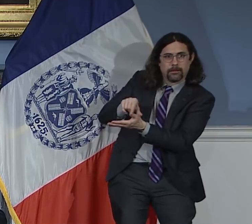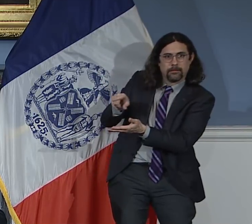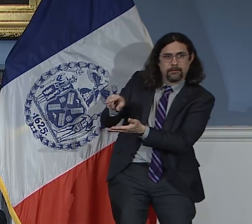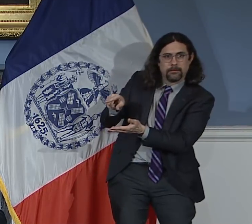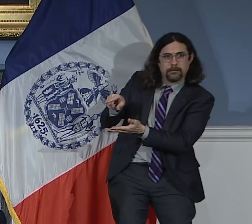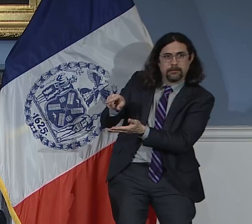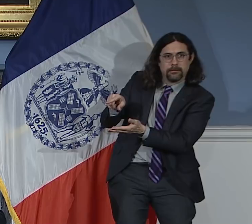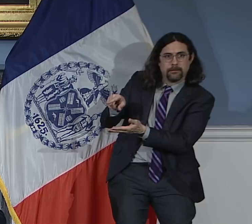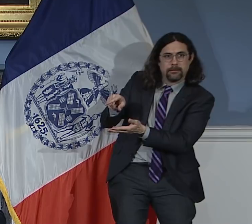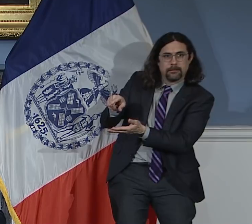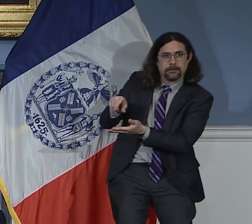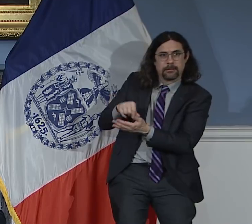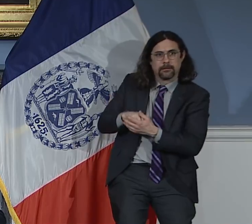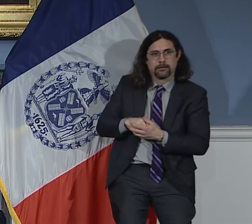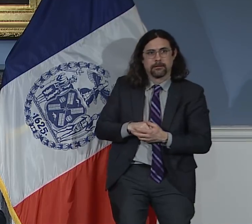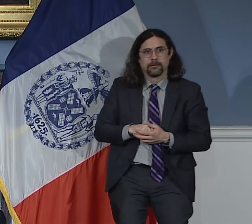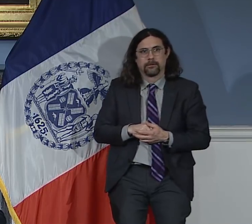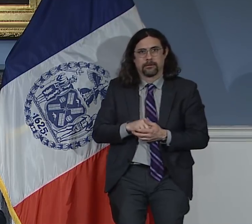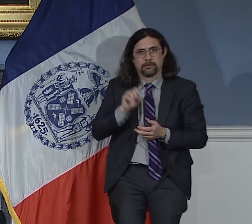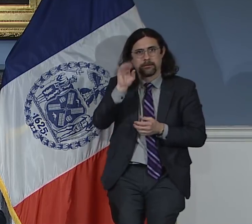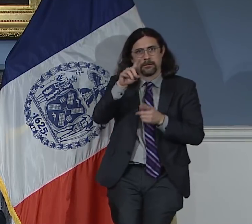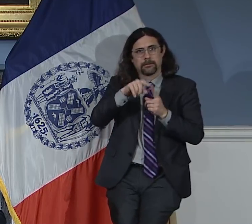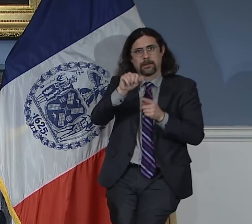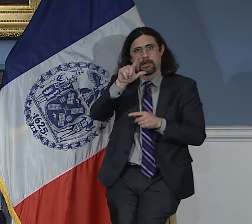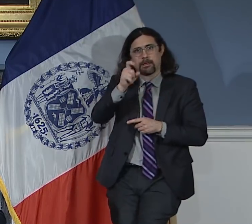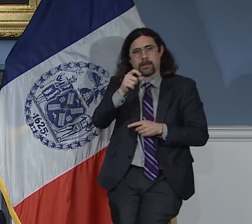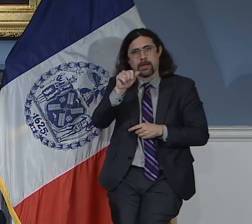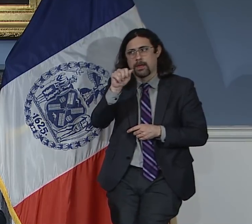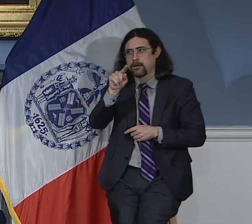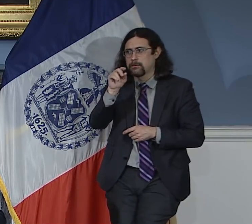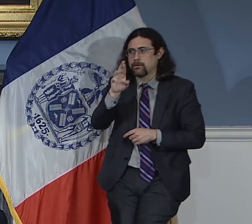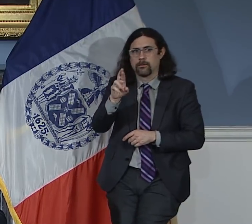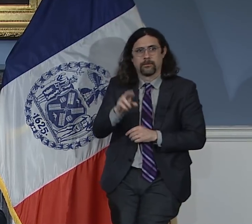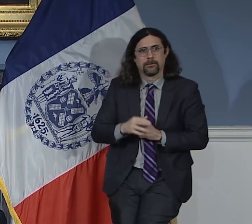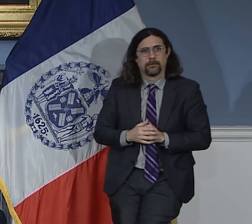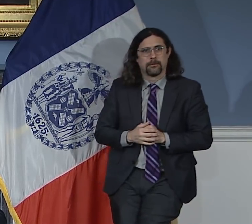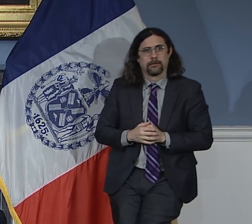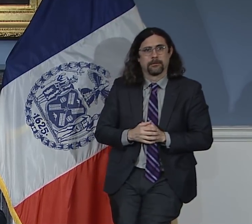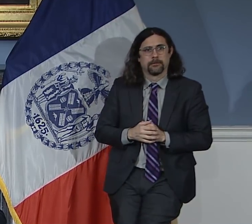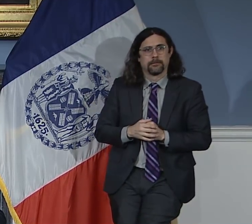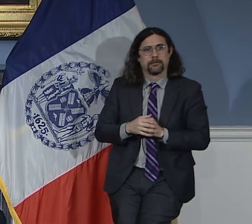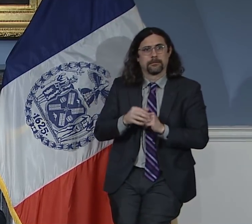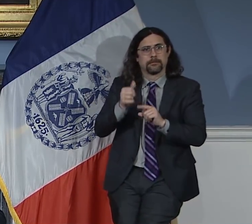OF WHAT WE'RE LTAKI NGABOT.U